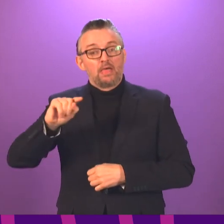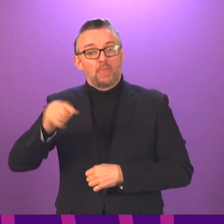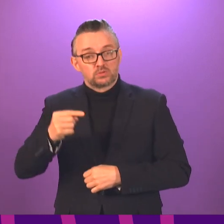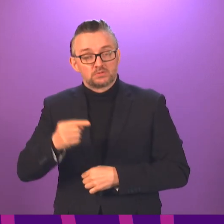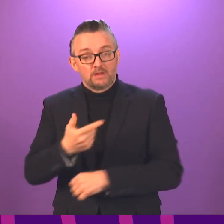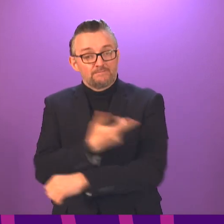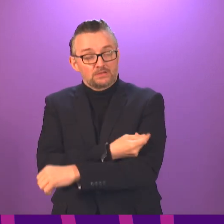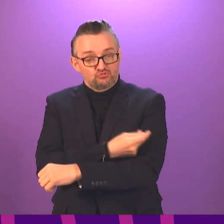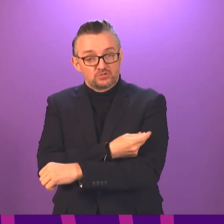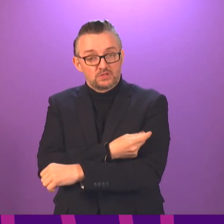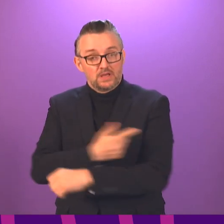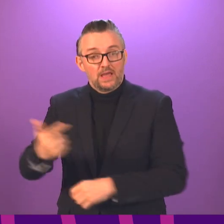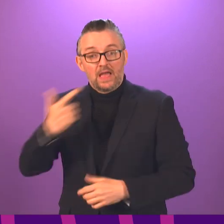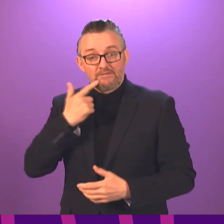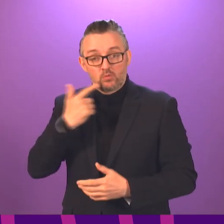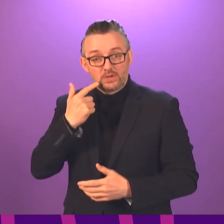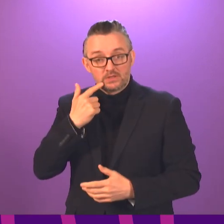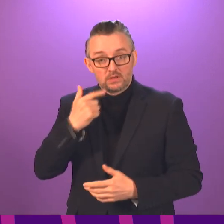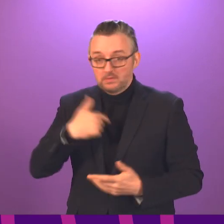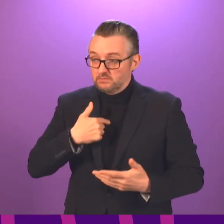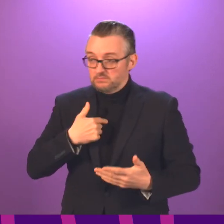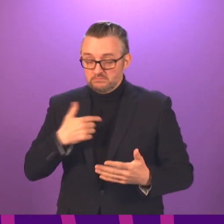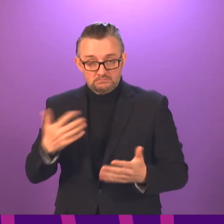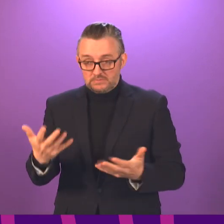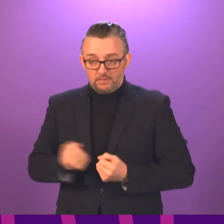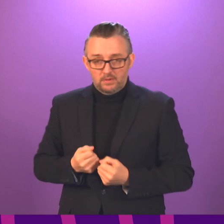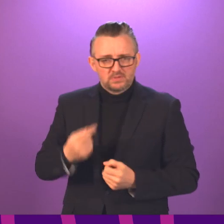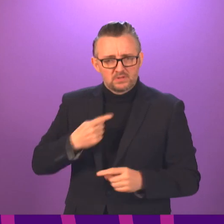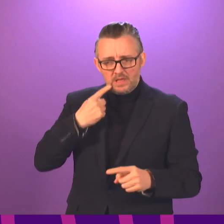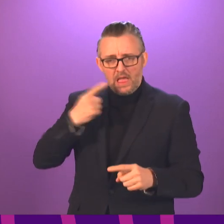target that I have welcomed and I support, but the numbers from the last week in February